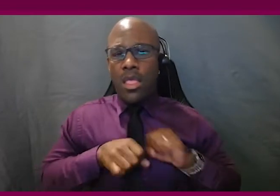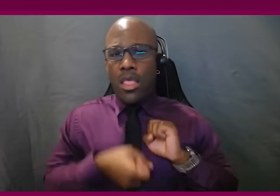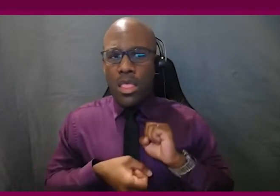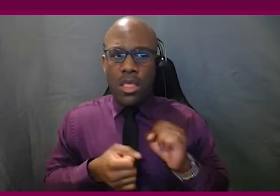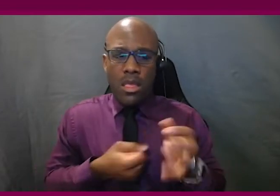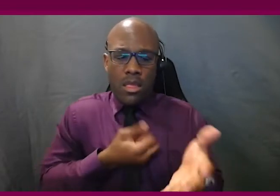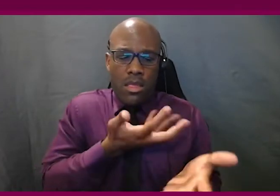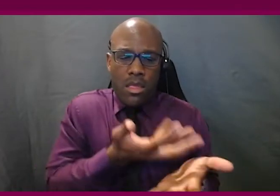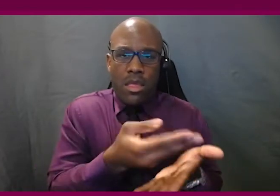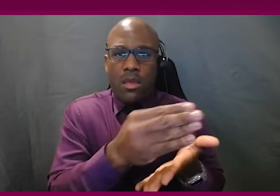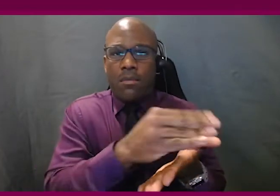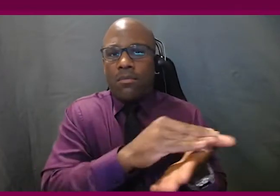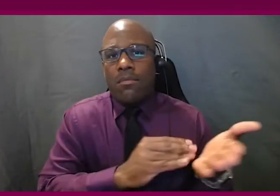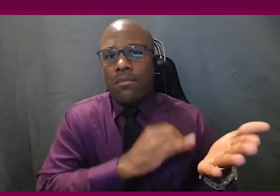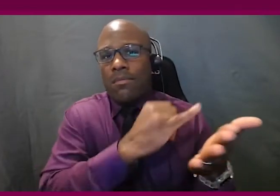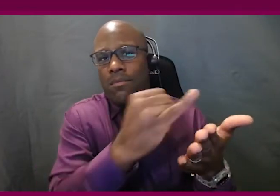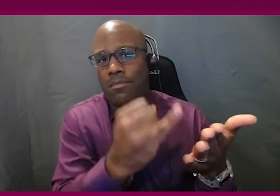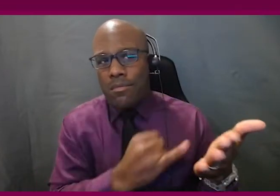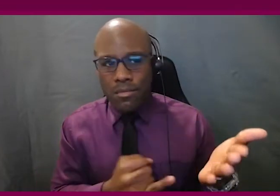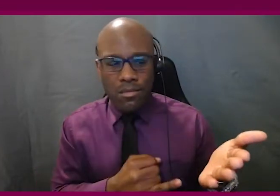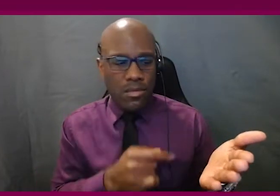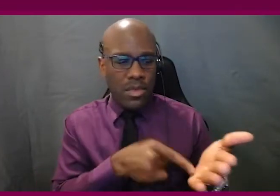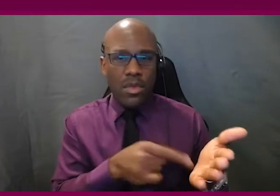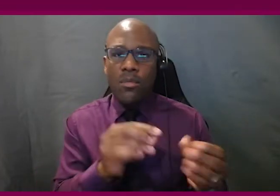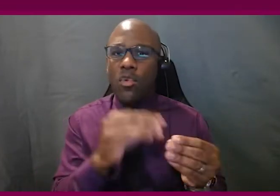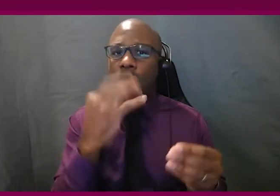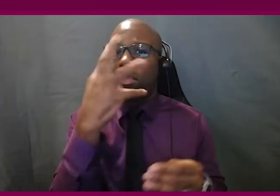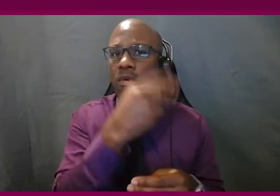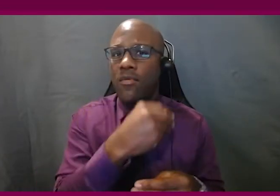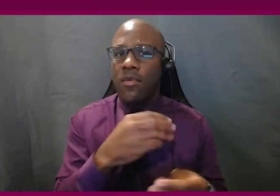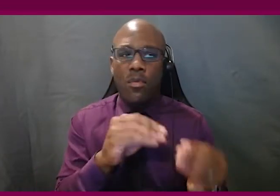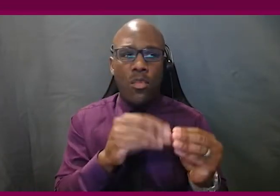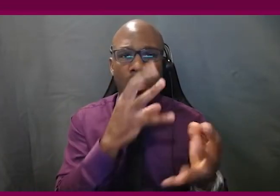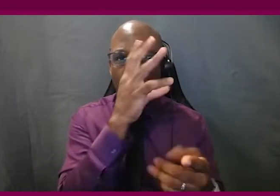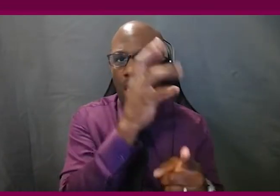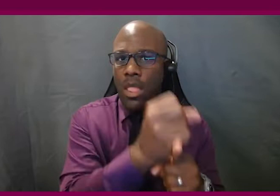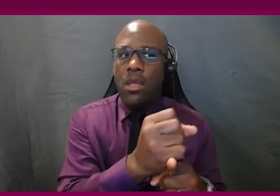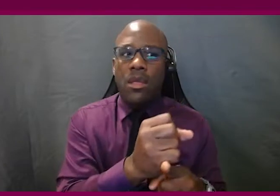beautiful, something interesting, or just taking them outside of ourselves and putting